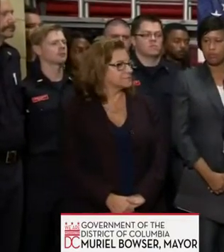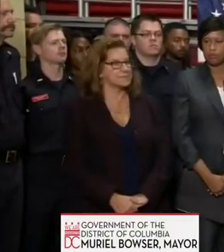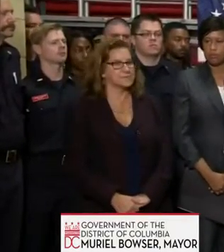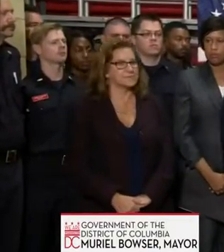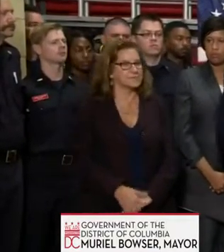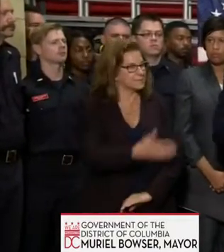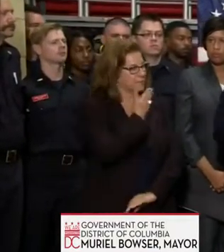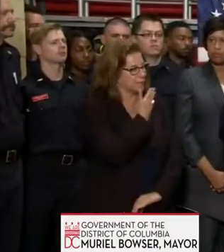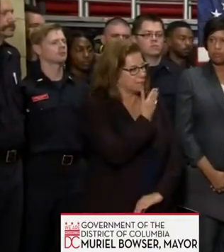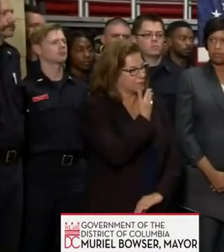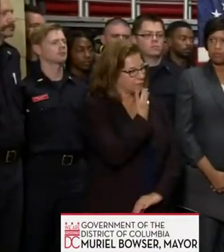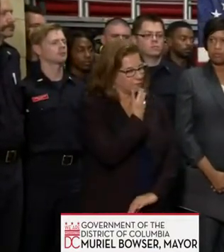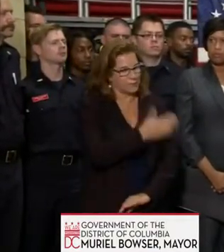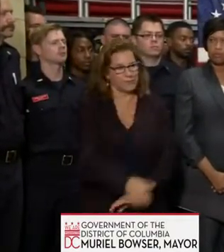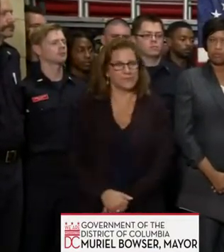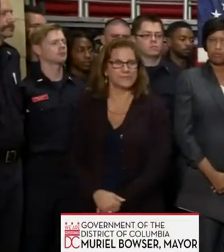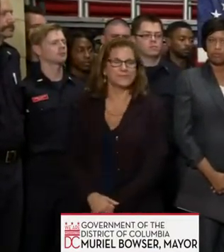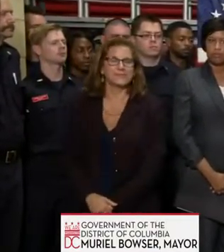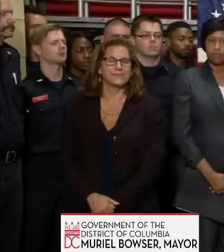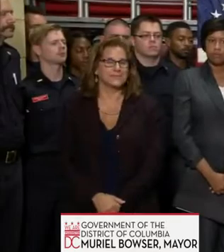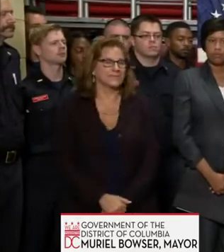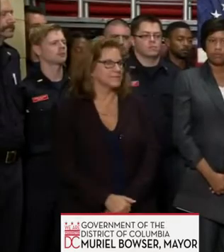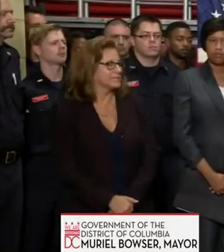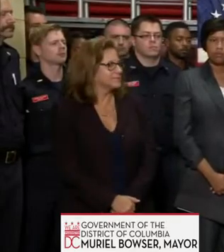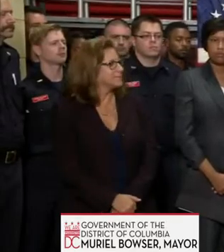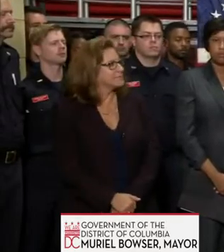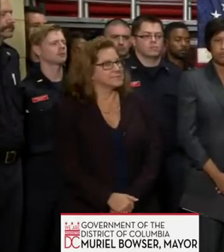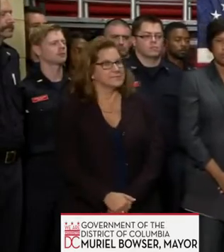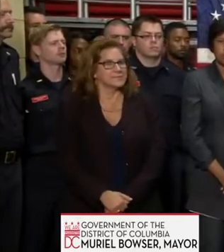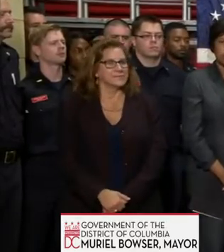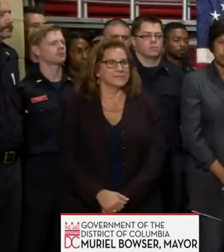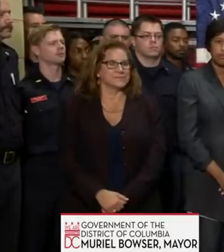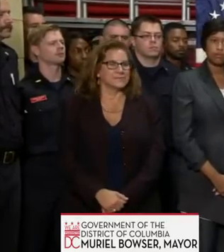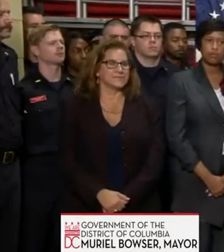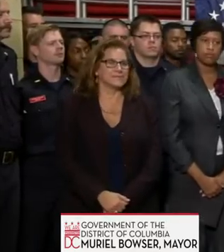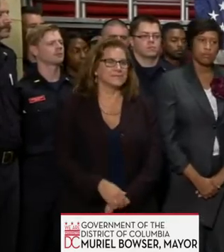THANK YOU VERY MUCH, COUNCILMEMBER. WE ALWAYS APPRECIATE THIS.